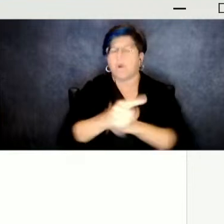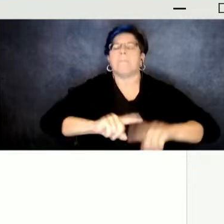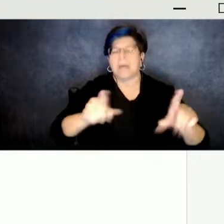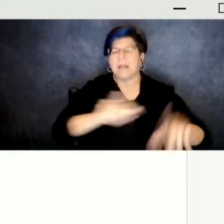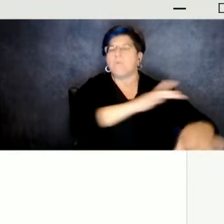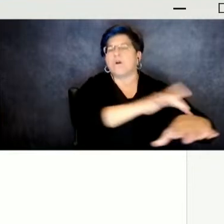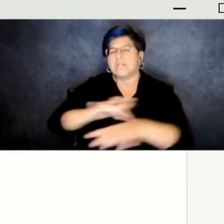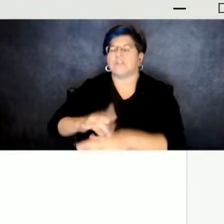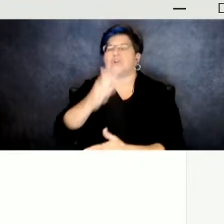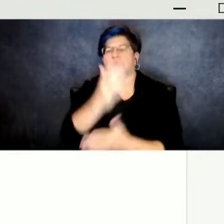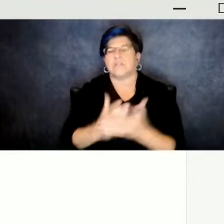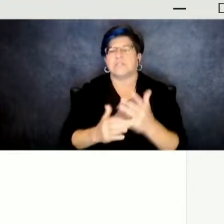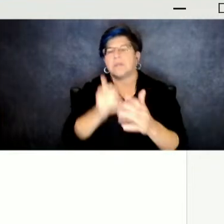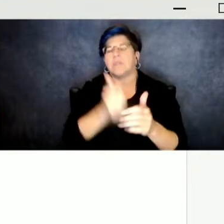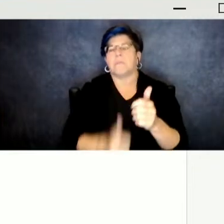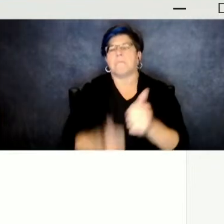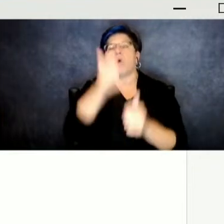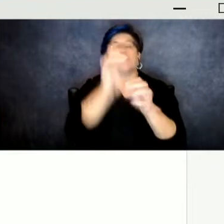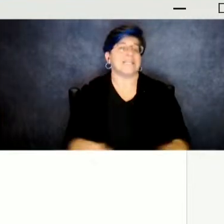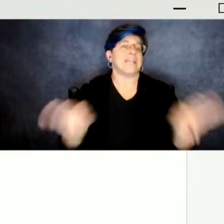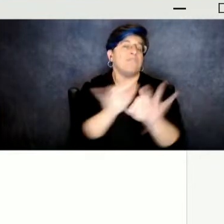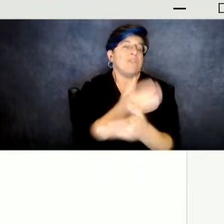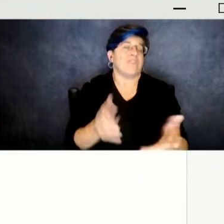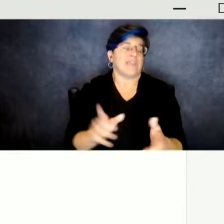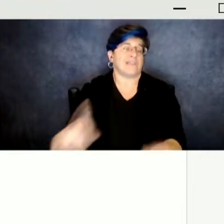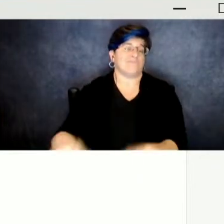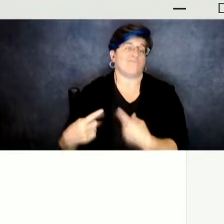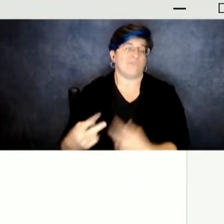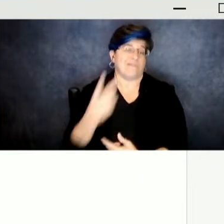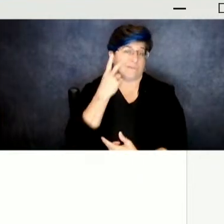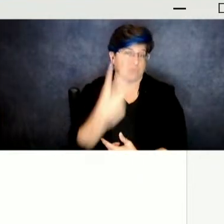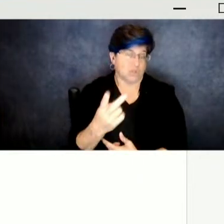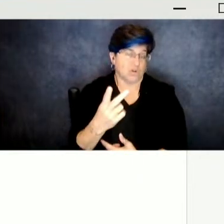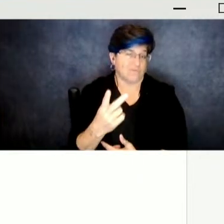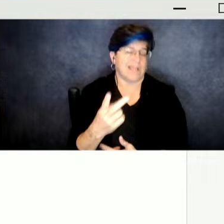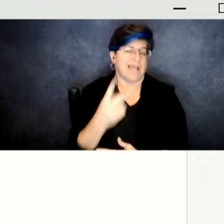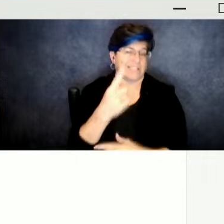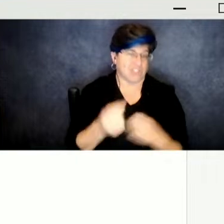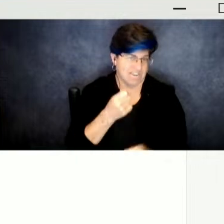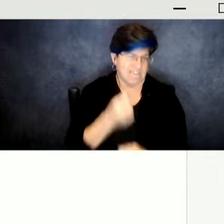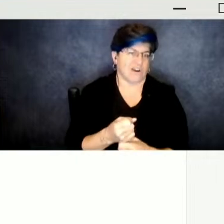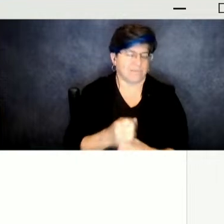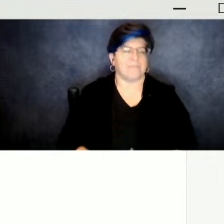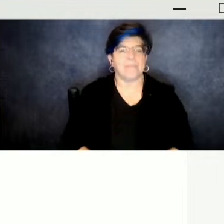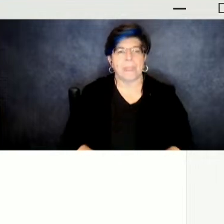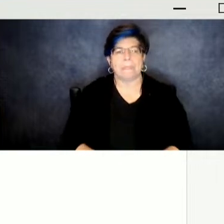ABOUT ALL OF THEM TODAY BUT I WILL HIT ON SOME HIGHLIGHTS OF THE MOST SIGNIFICANT THINGS